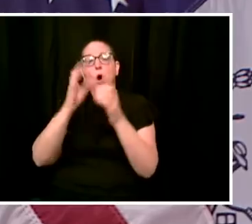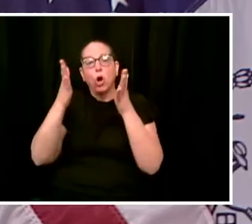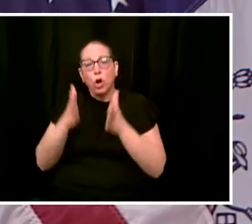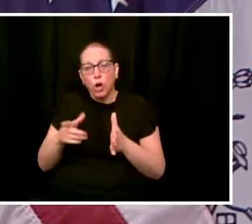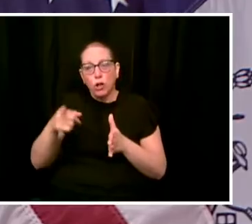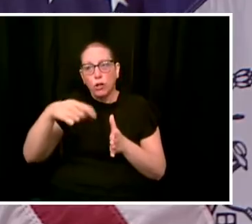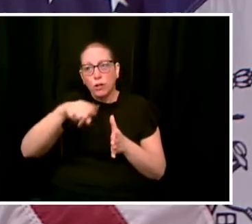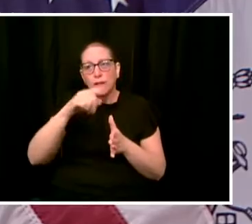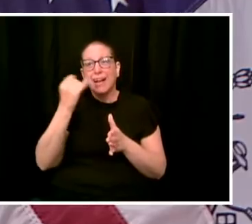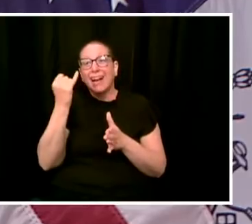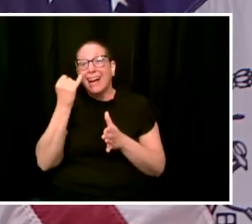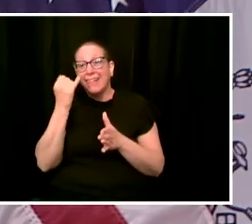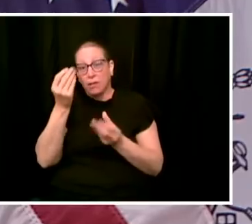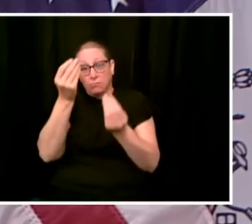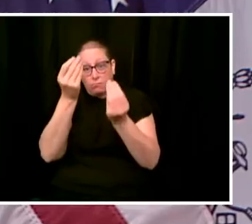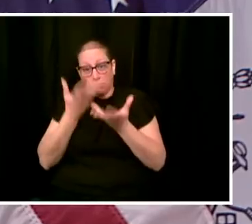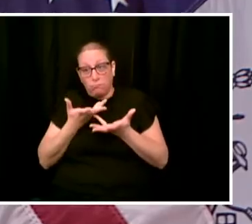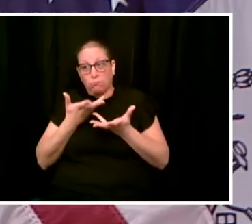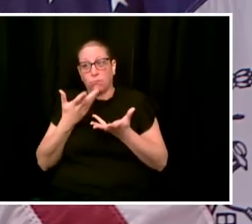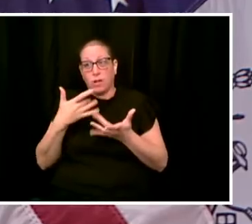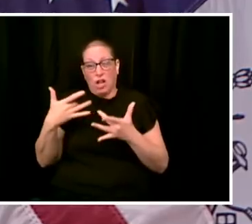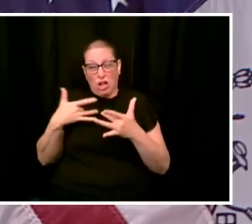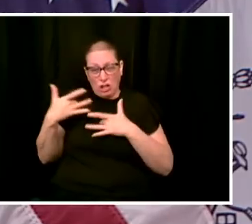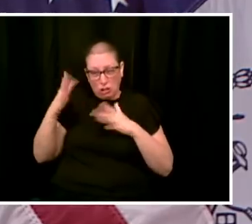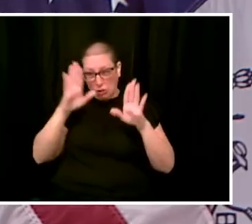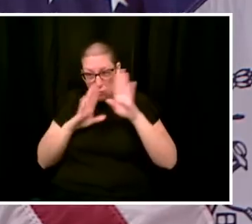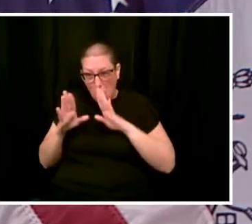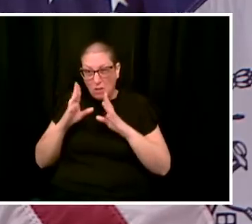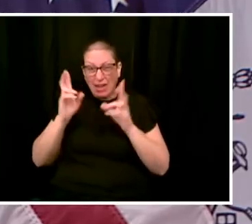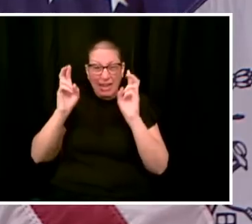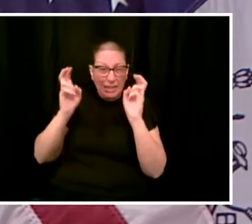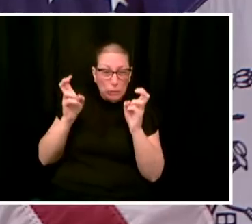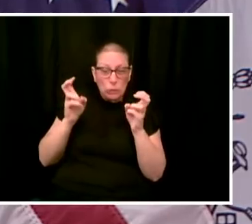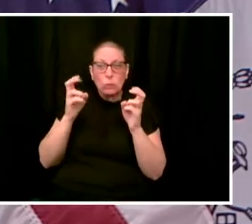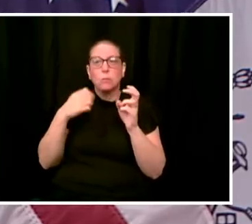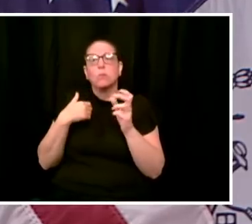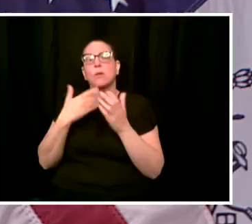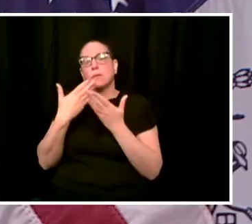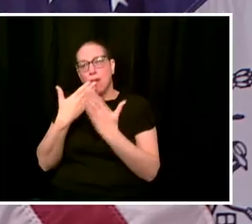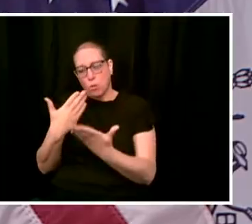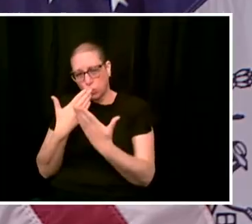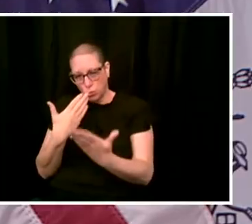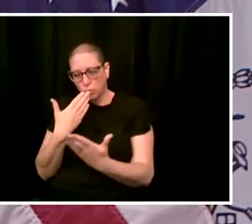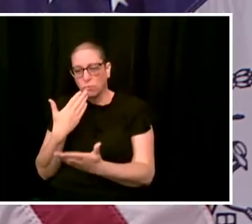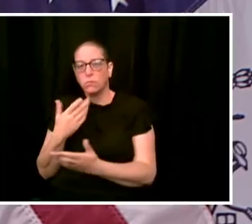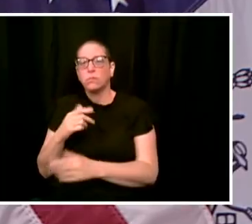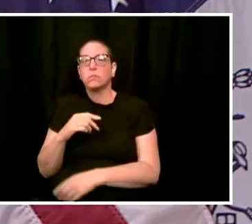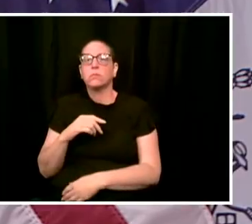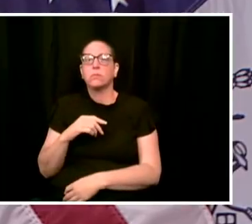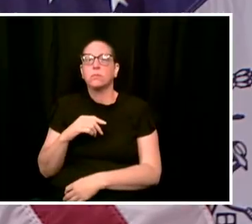YOU HAVE SAIDTO MANY OF YOUR COLLEAGUES, IT RLHSE COLLG IN THE MEDIA RAISE CONCERNS AND HELP US SEE IF THERE'S